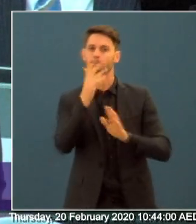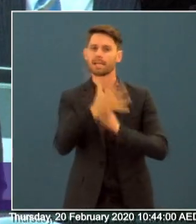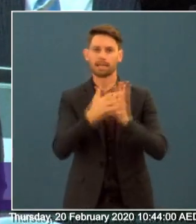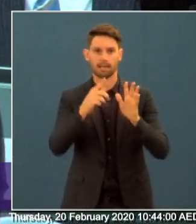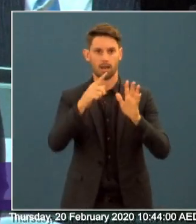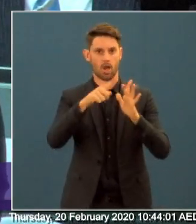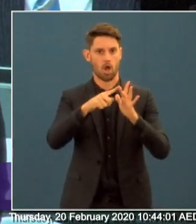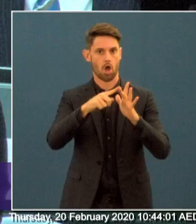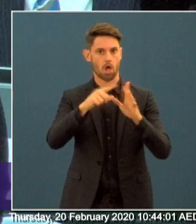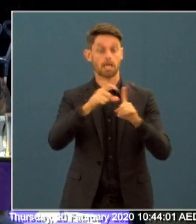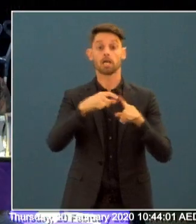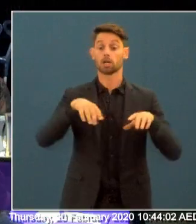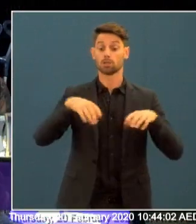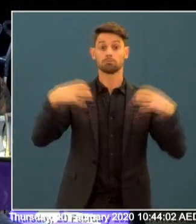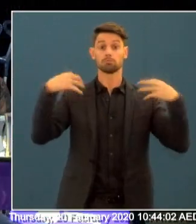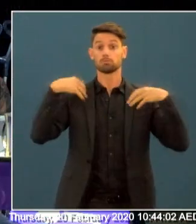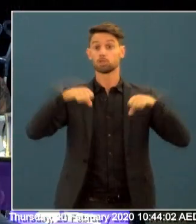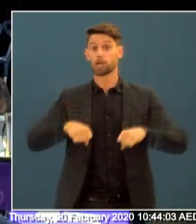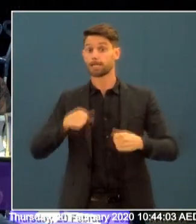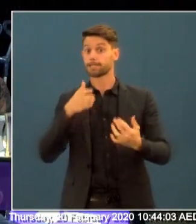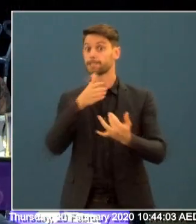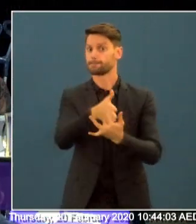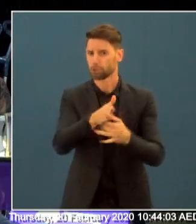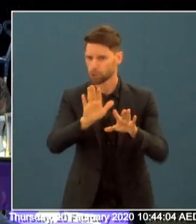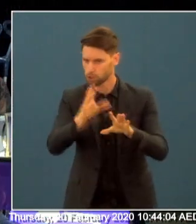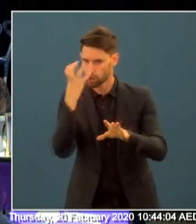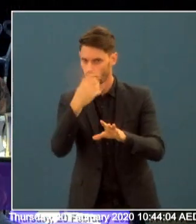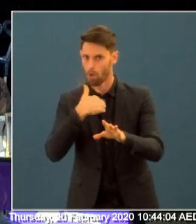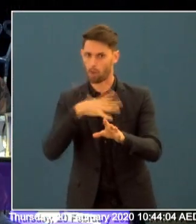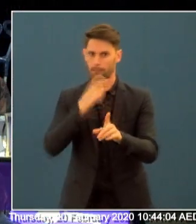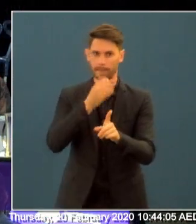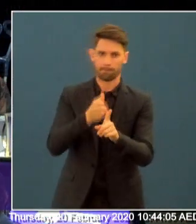So just before we get to the definition, can I just come back to the point you were making about data.